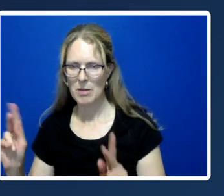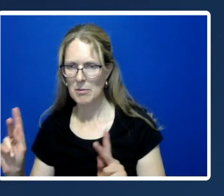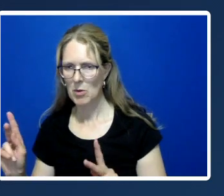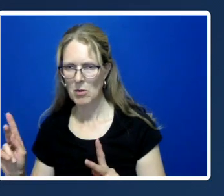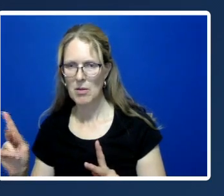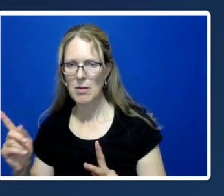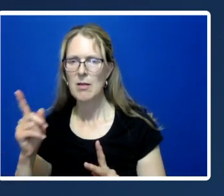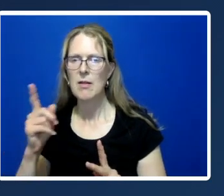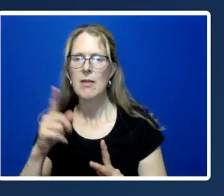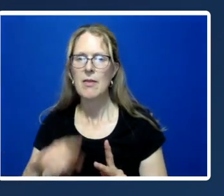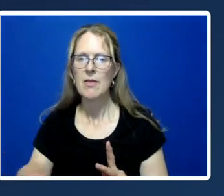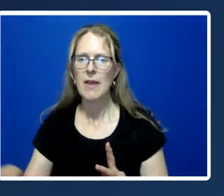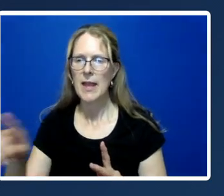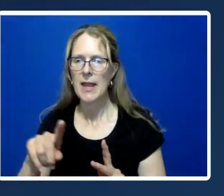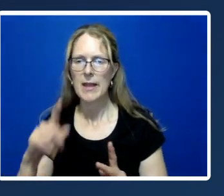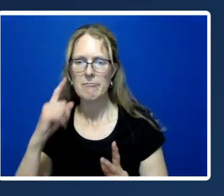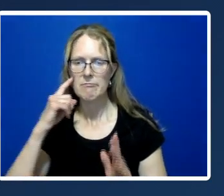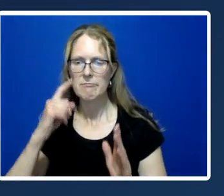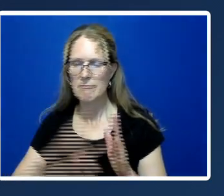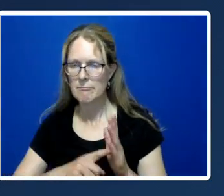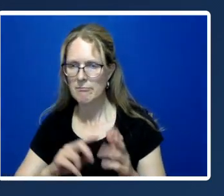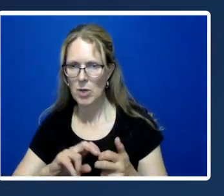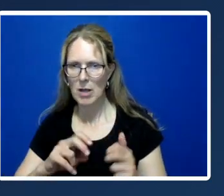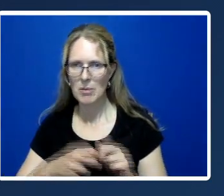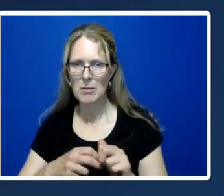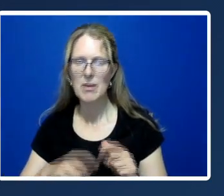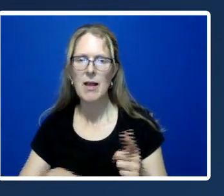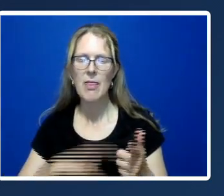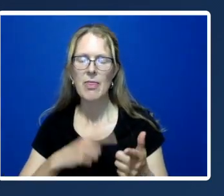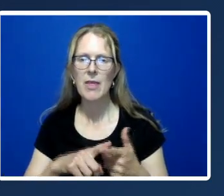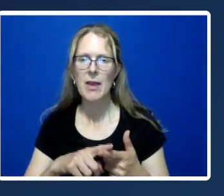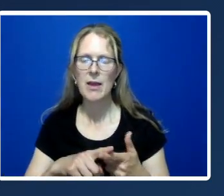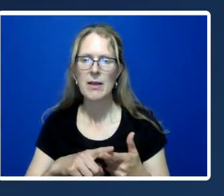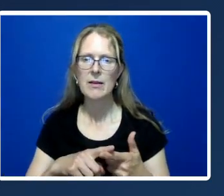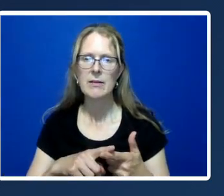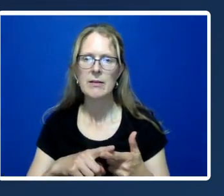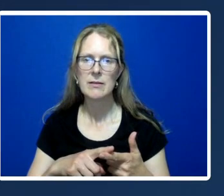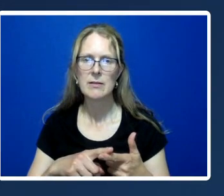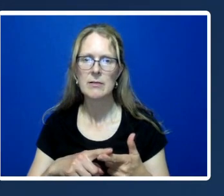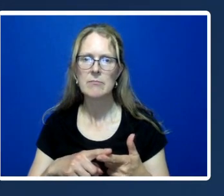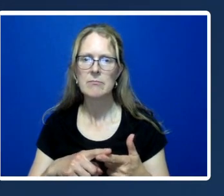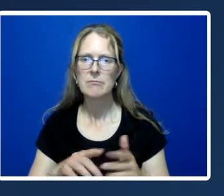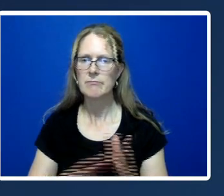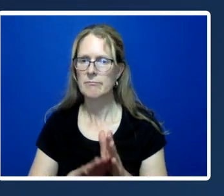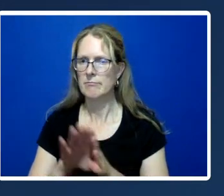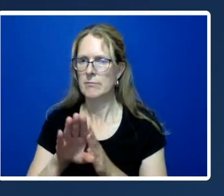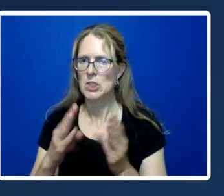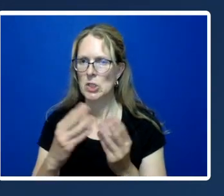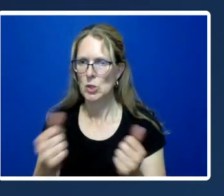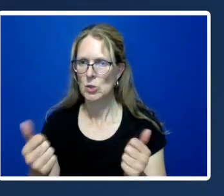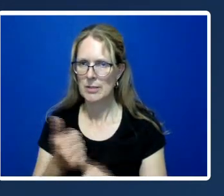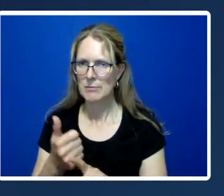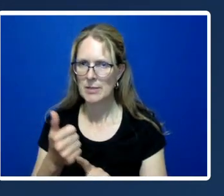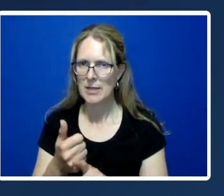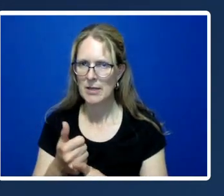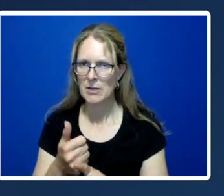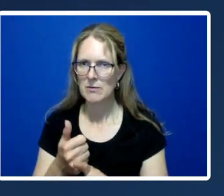identified the problem and then constructed a solution themselves. And then approached